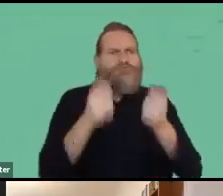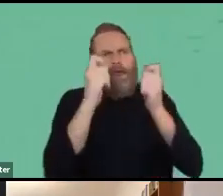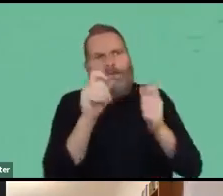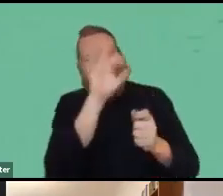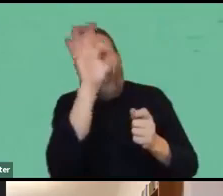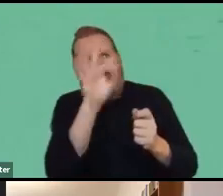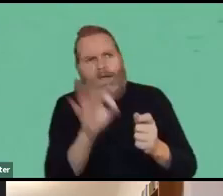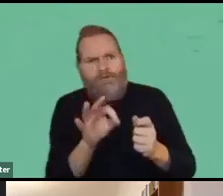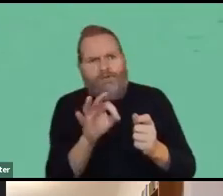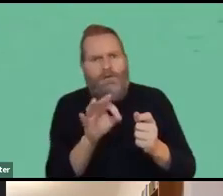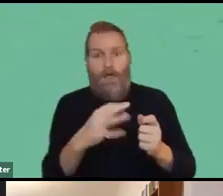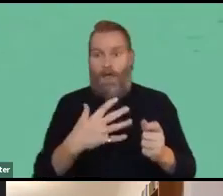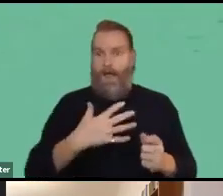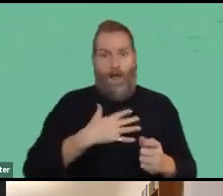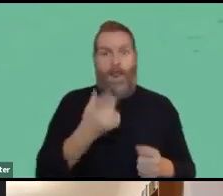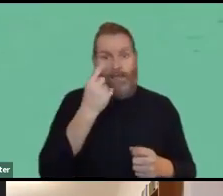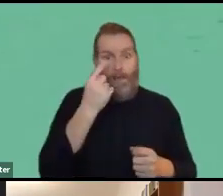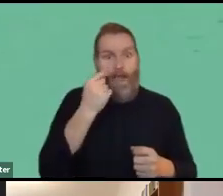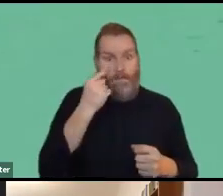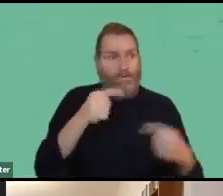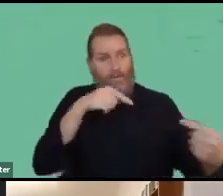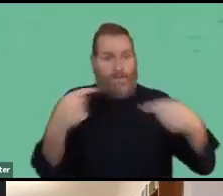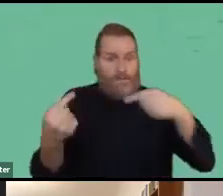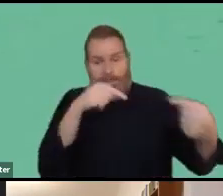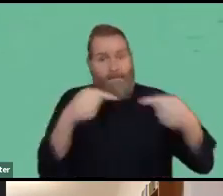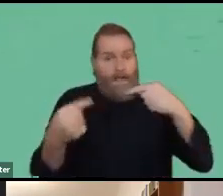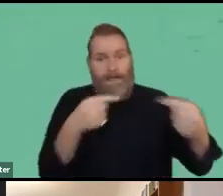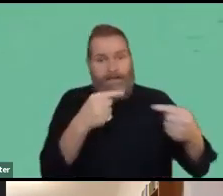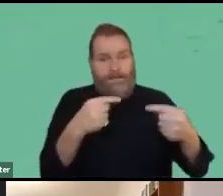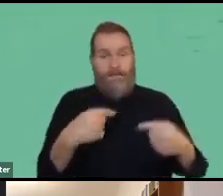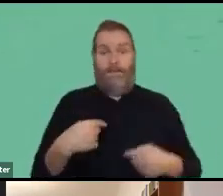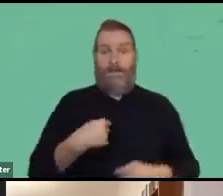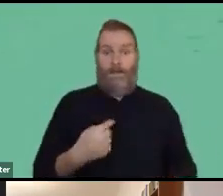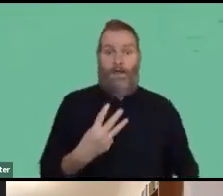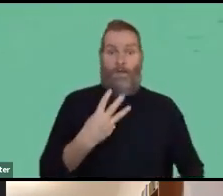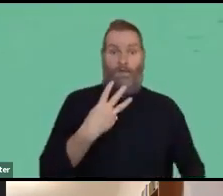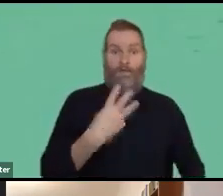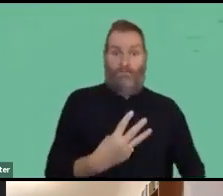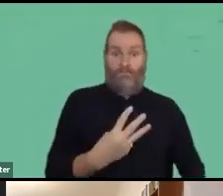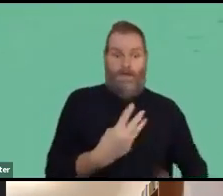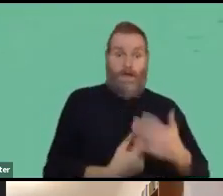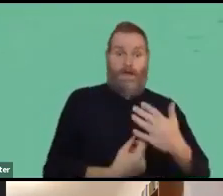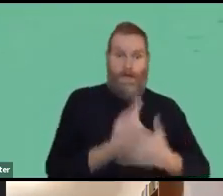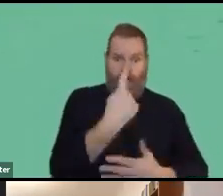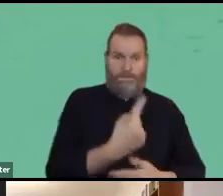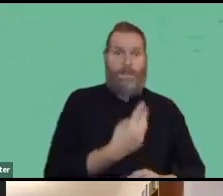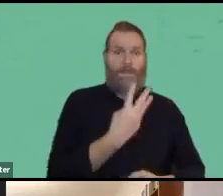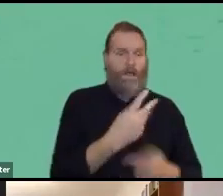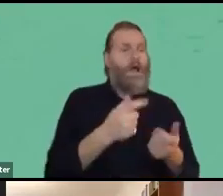what we thought we'd be able to do. I tried three times to raise a single point with the minister